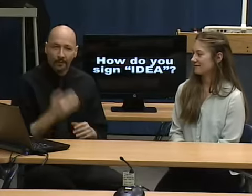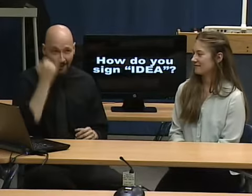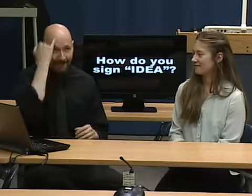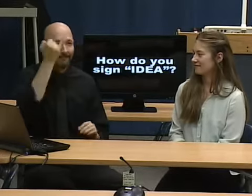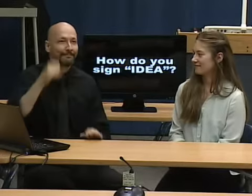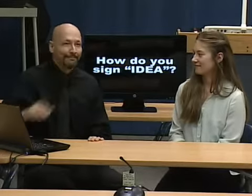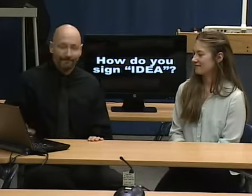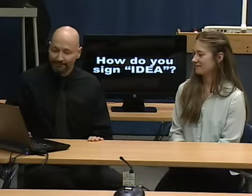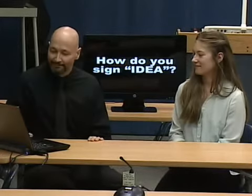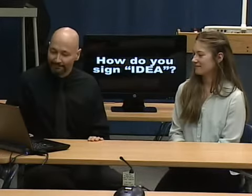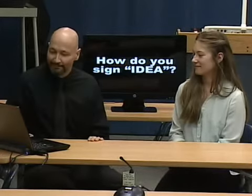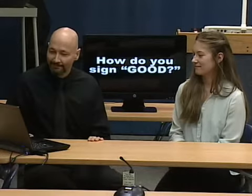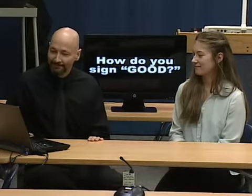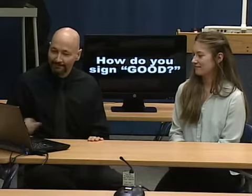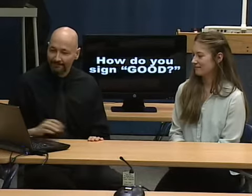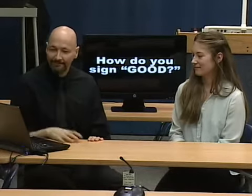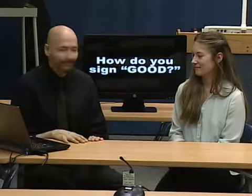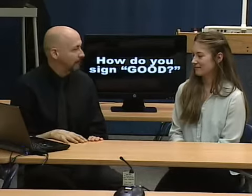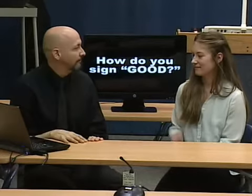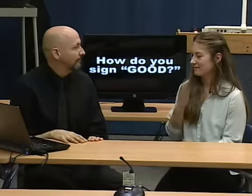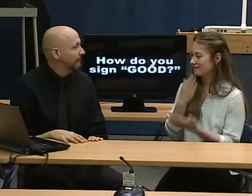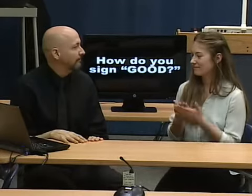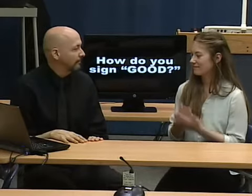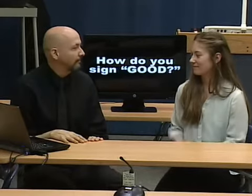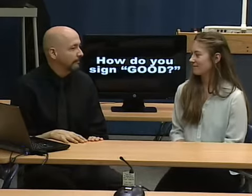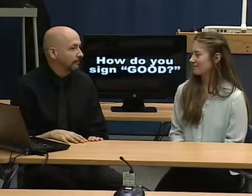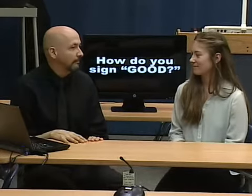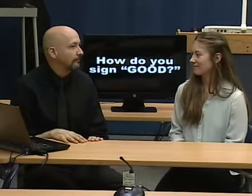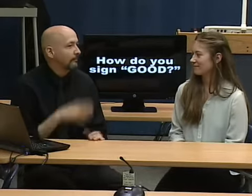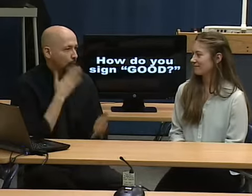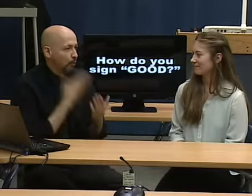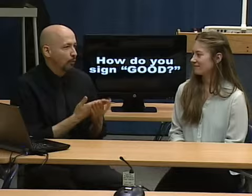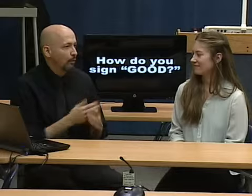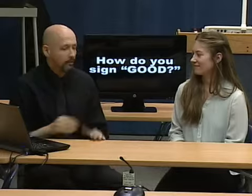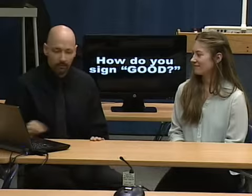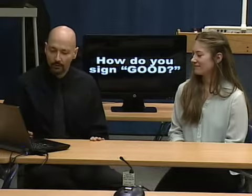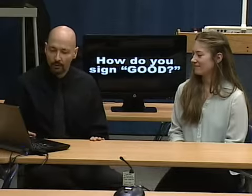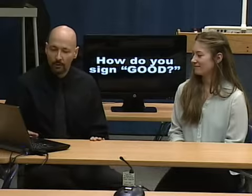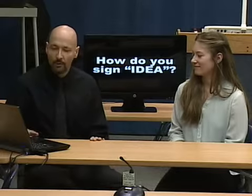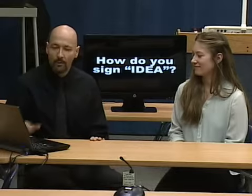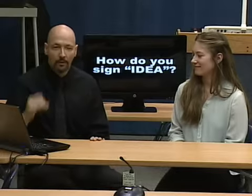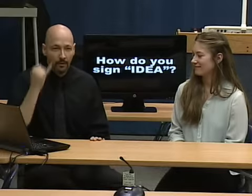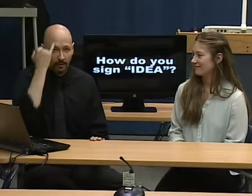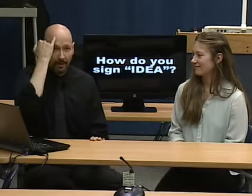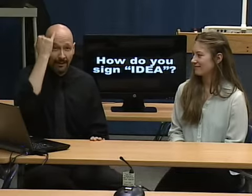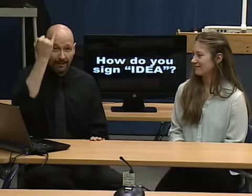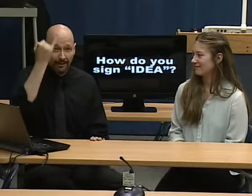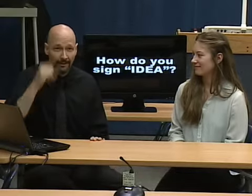Good idea. Good. Idea.